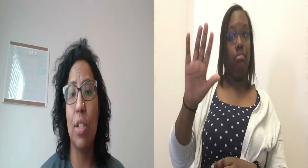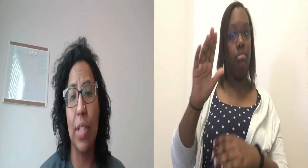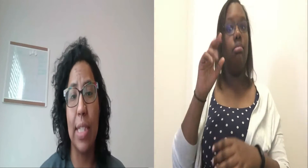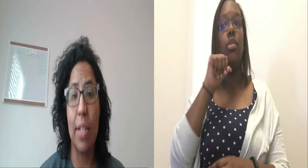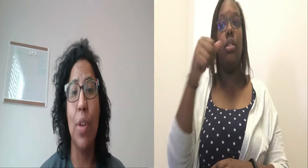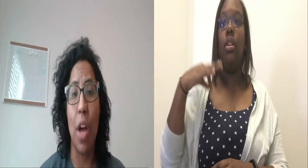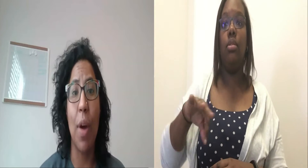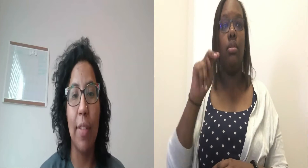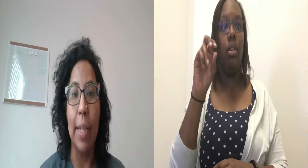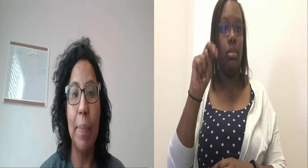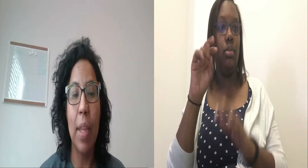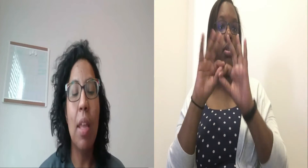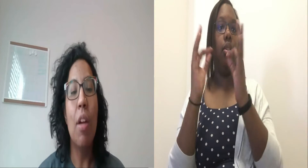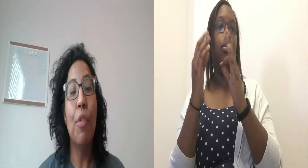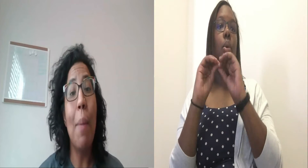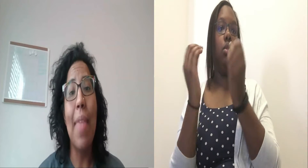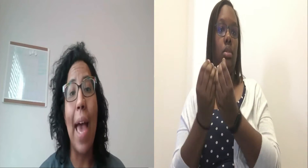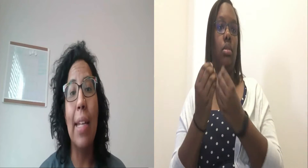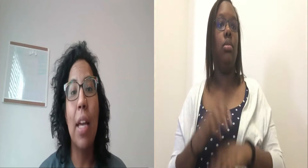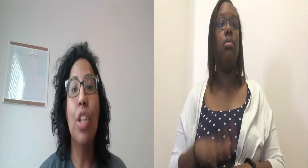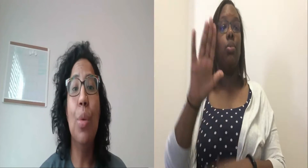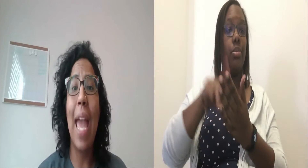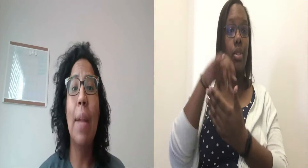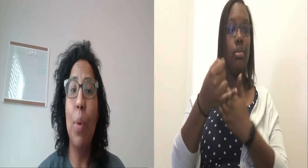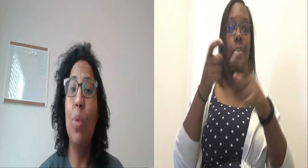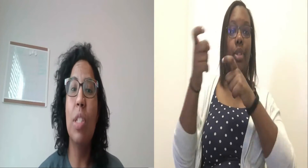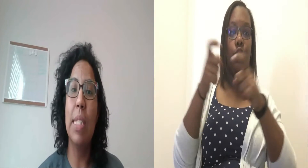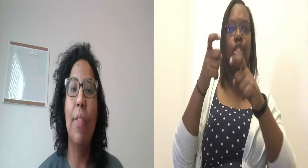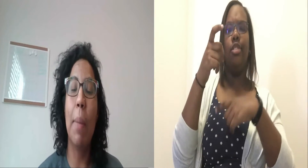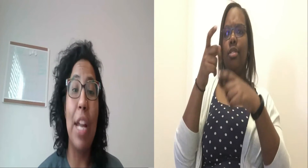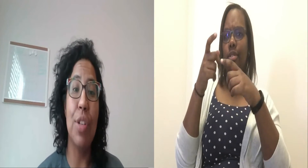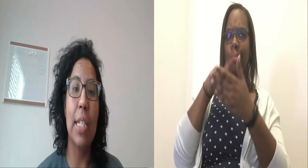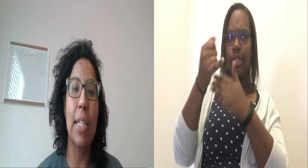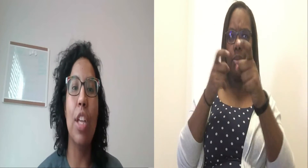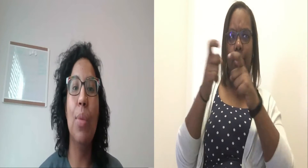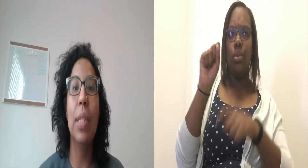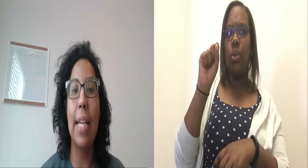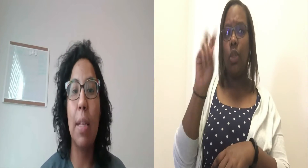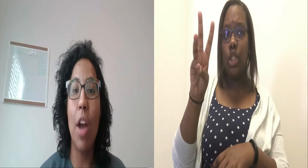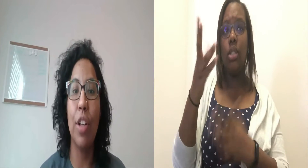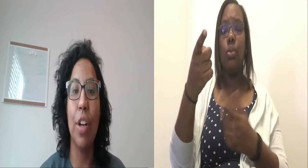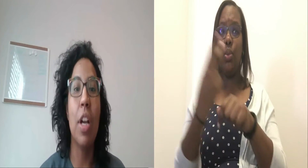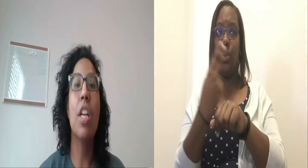services of your non-profit. From that you can pull specific metrics that you would like to monitor